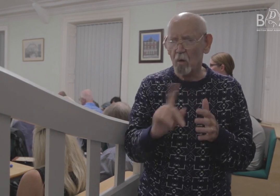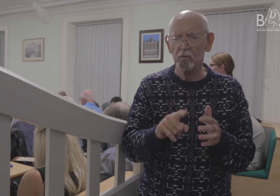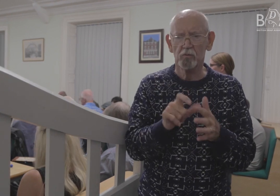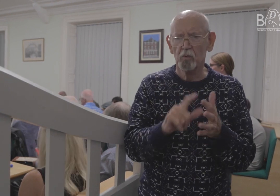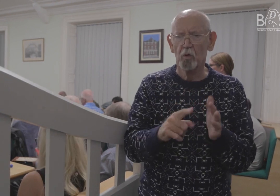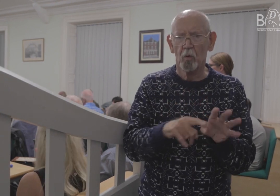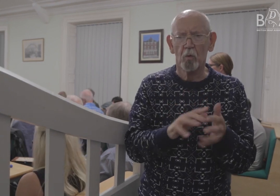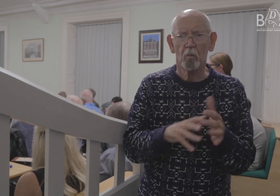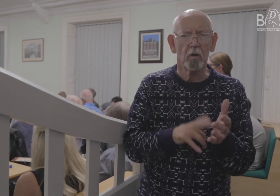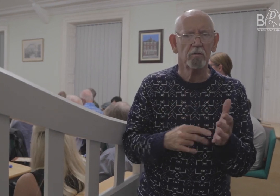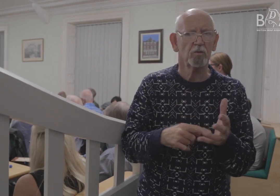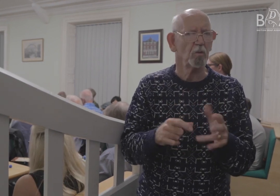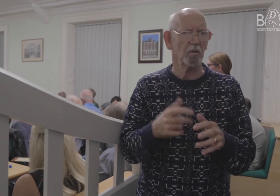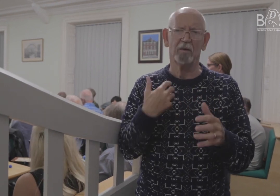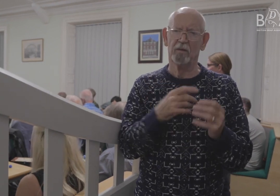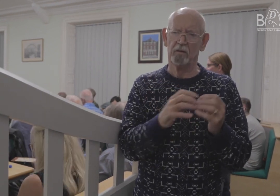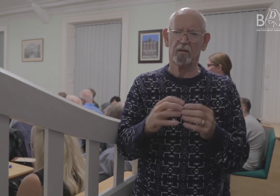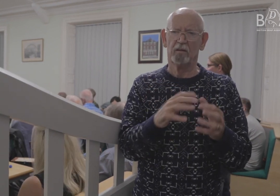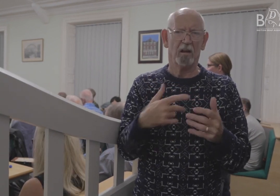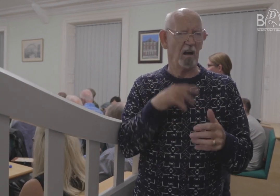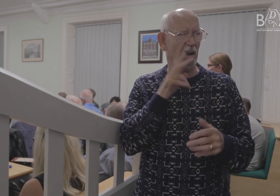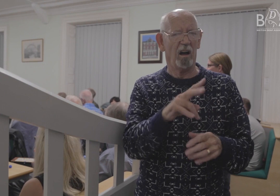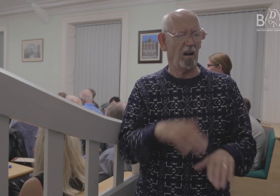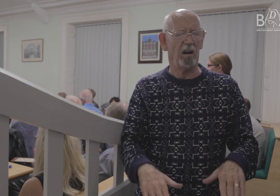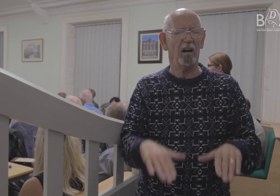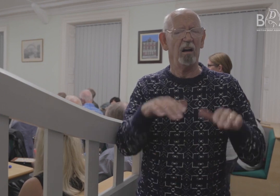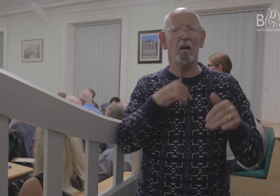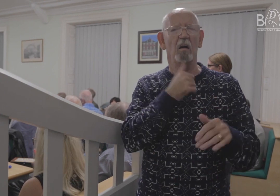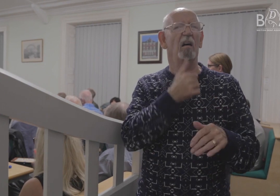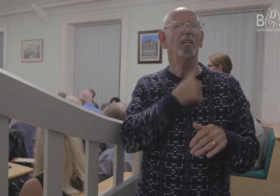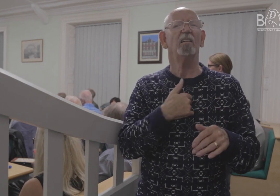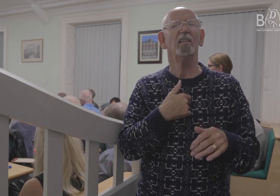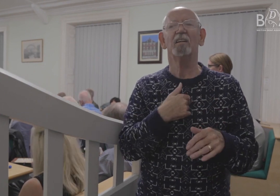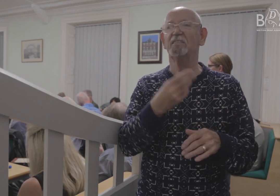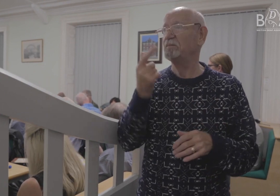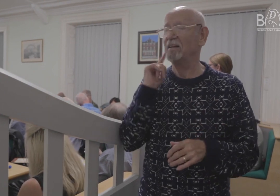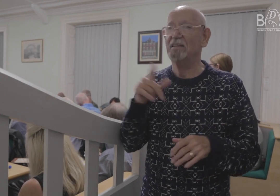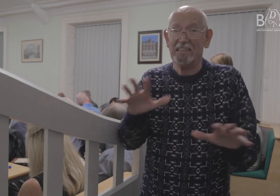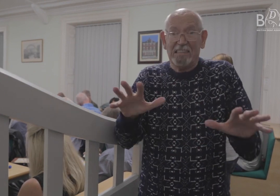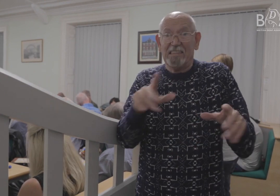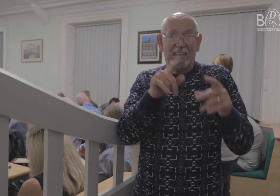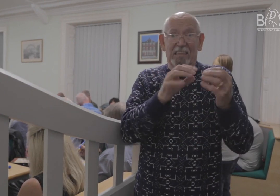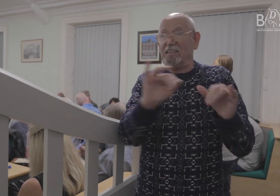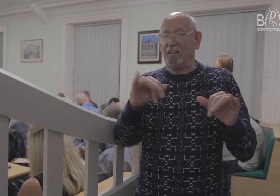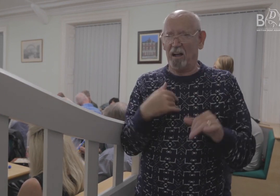and I grew up with this so it’s second nature to me but not everyone copes with that much fingerspelling.